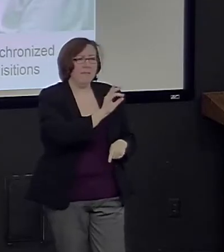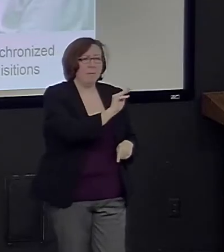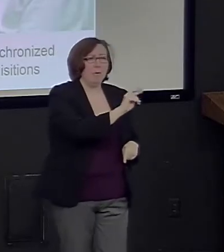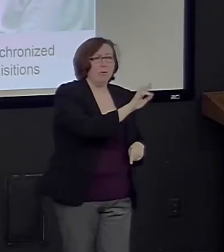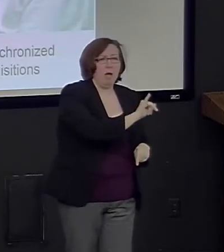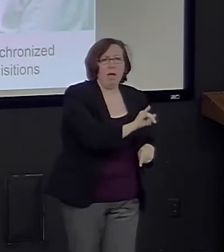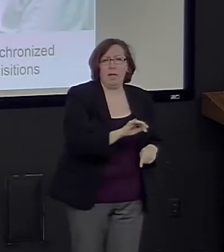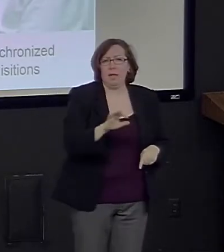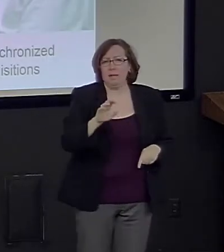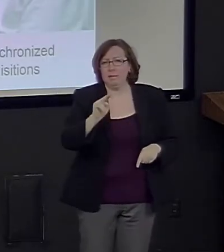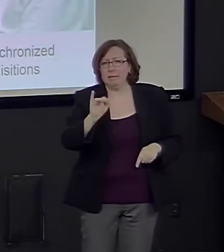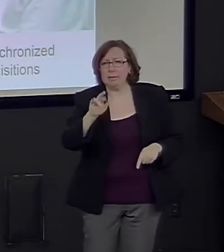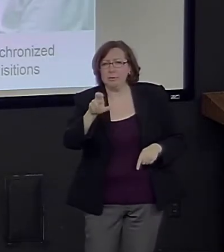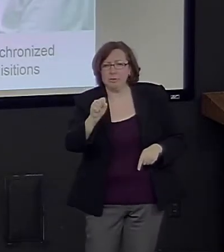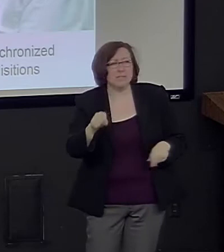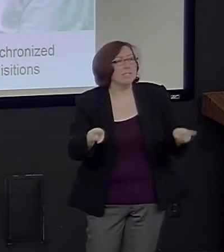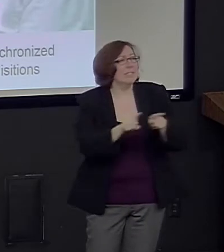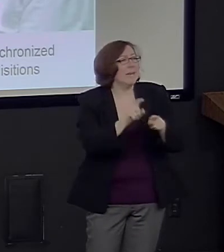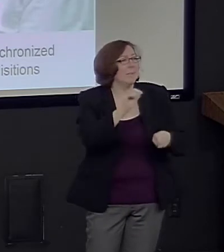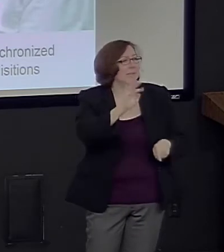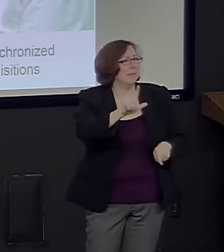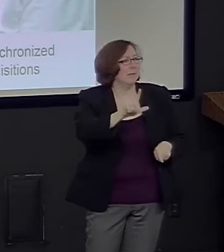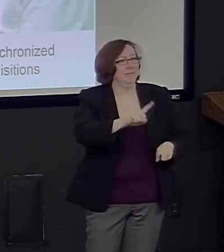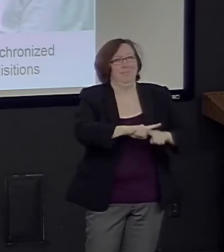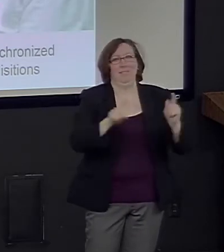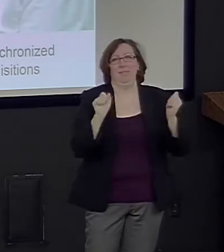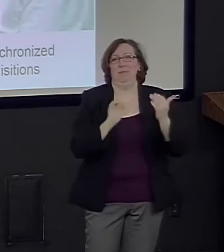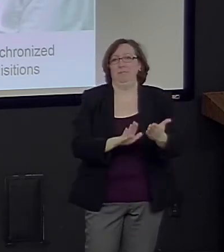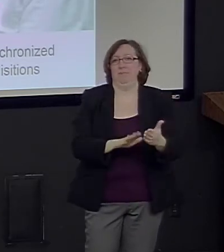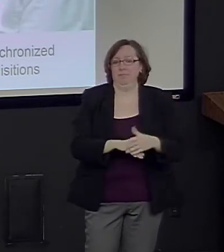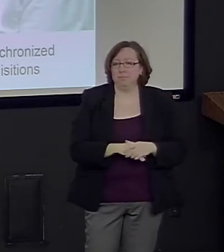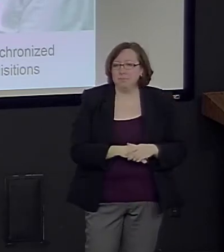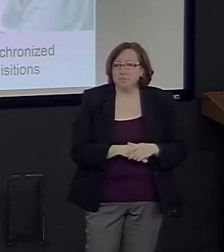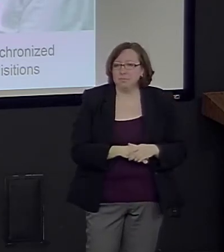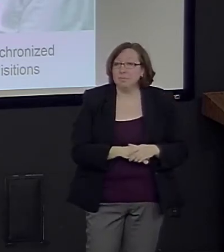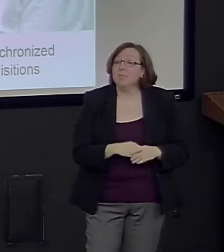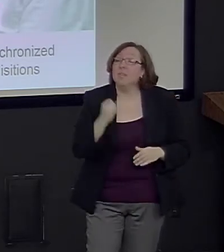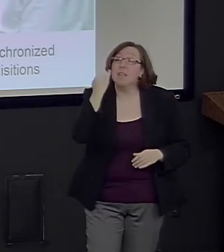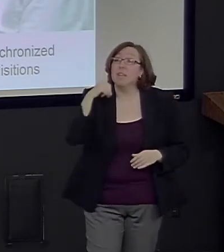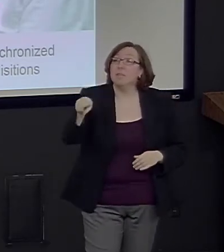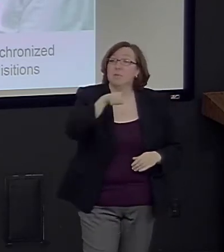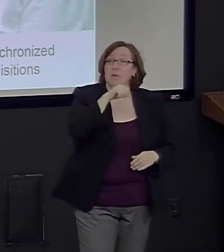And so for some of you who aren't familiar with either functional imaging